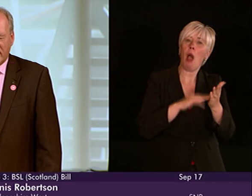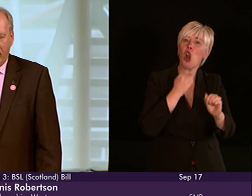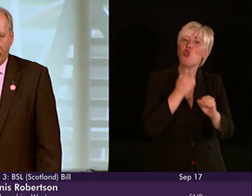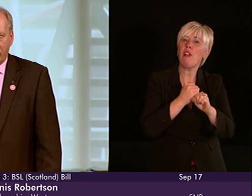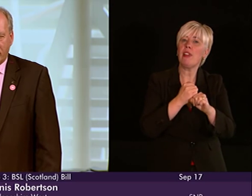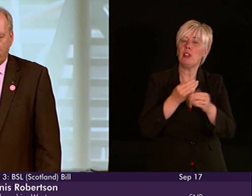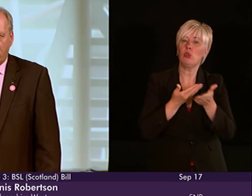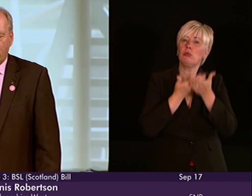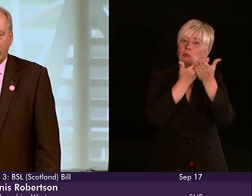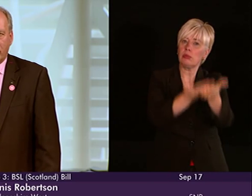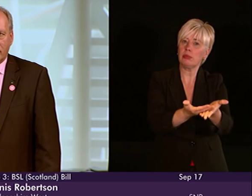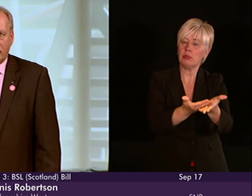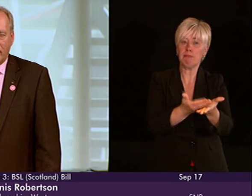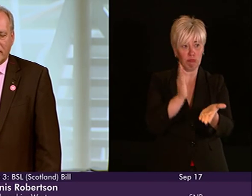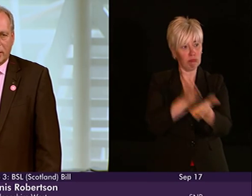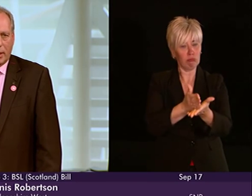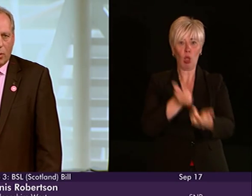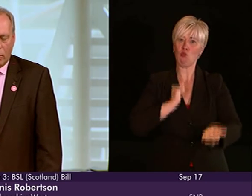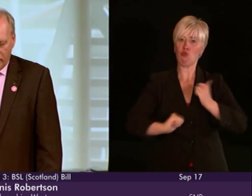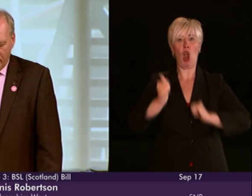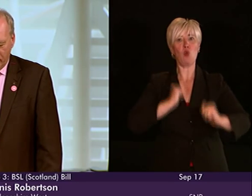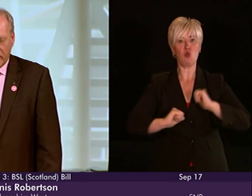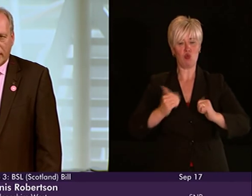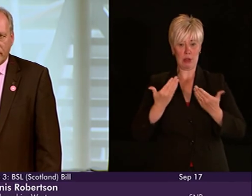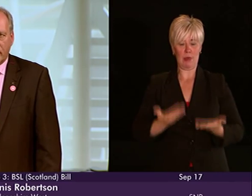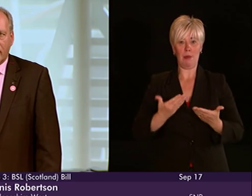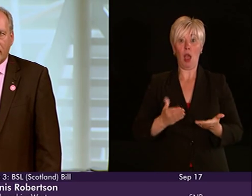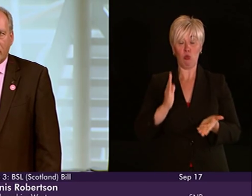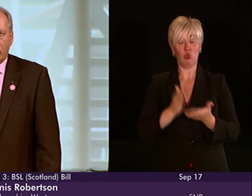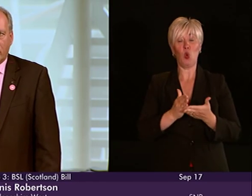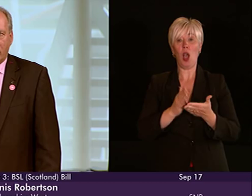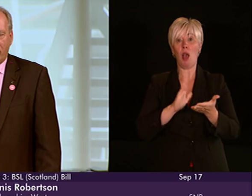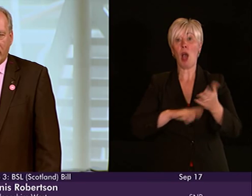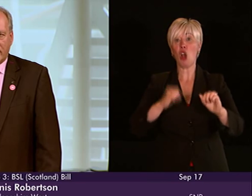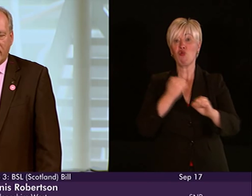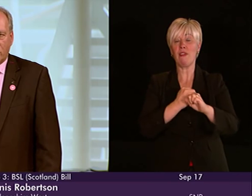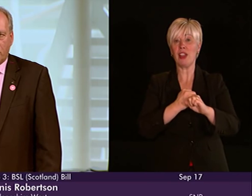this as a proud moment, and I sincerely hope that Mr Griffin will have that sense of